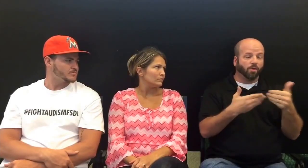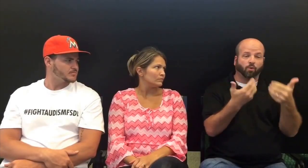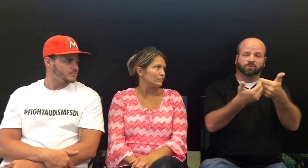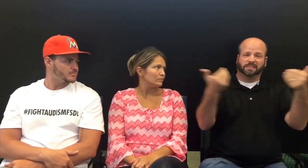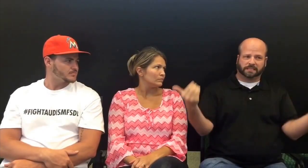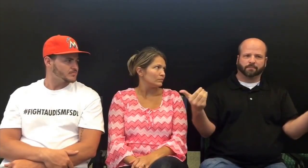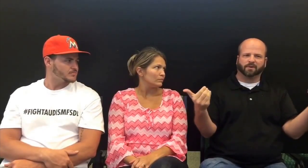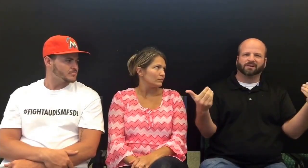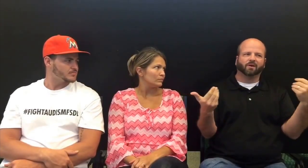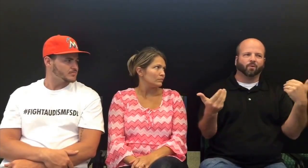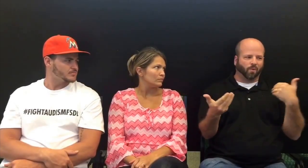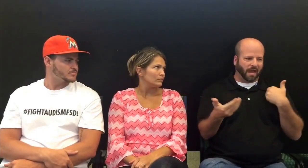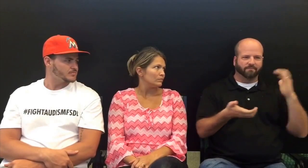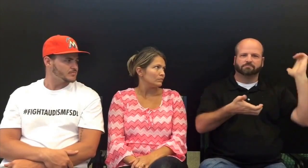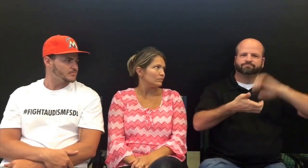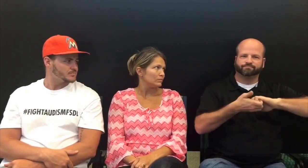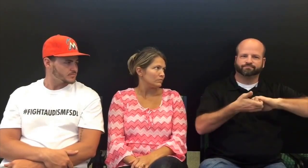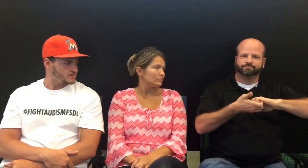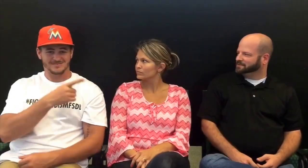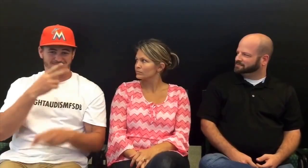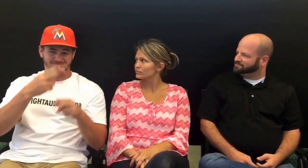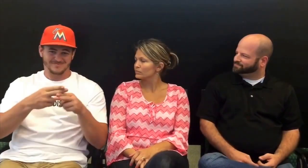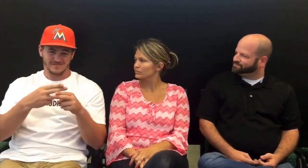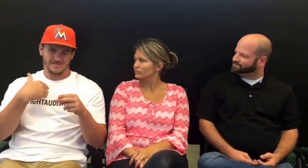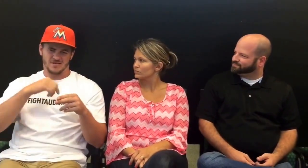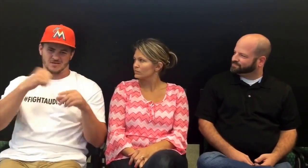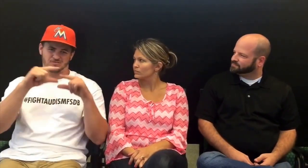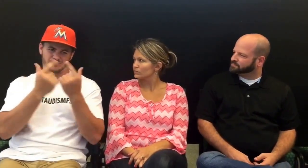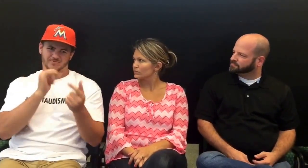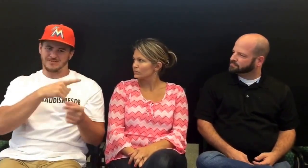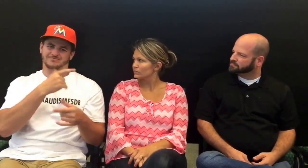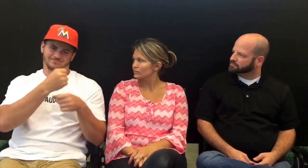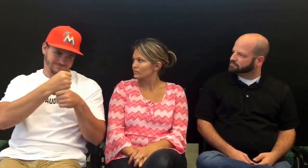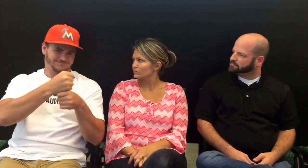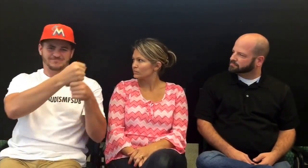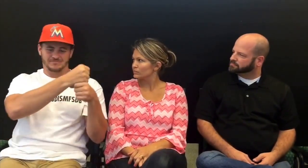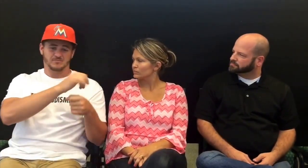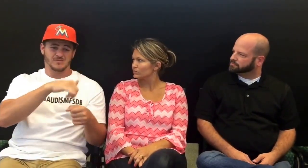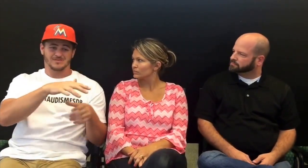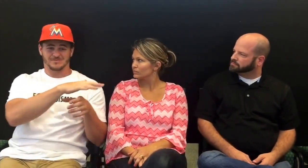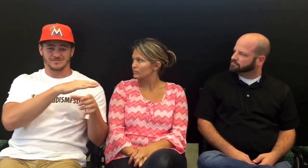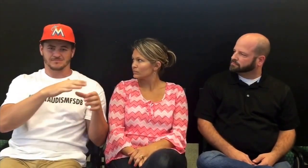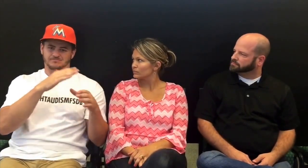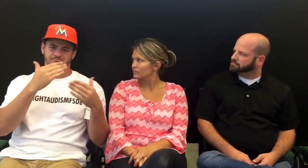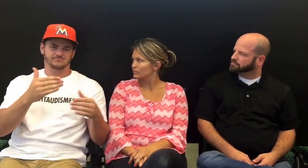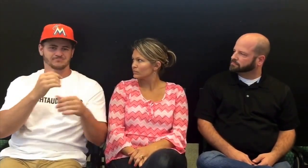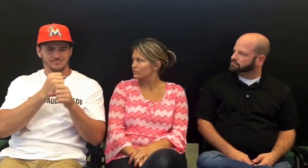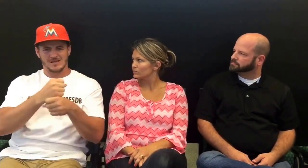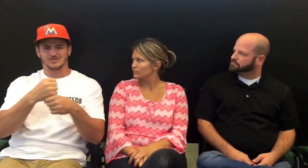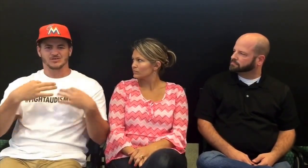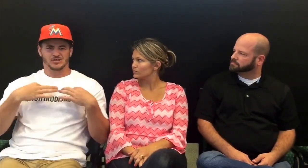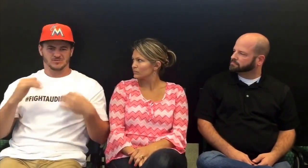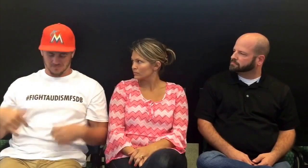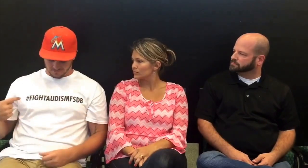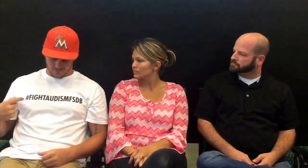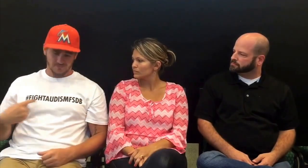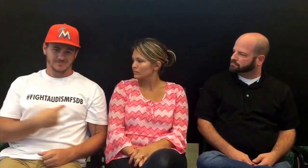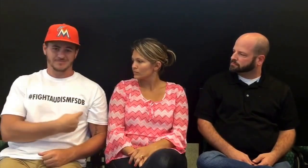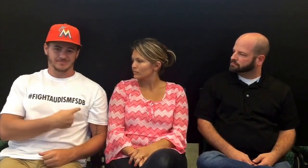Although we are separate, we have a partnership. I want to mention another group that is protesting — they made those t-shirts.